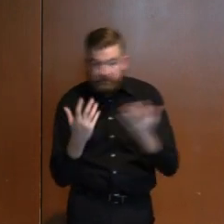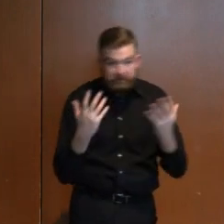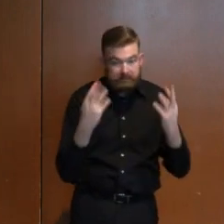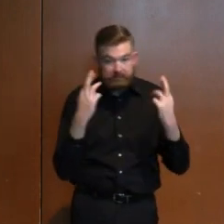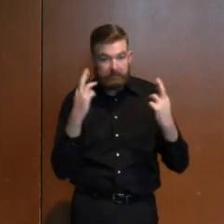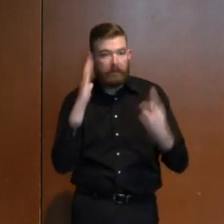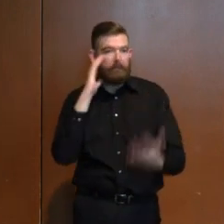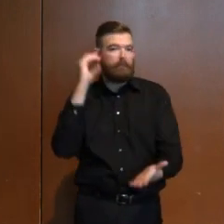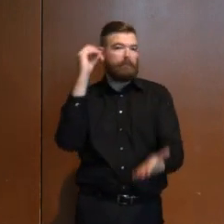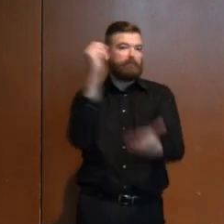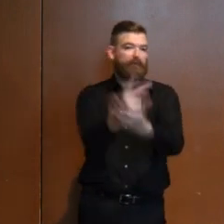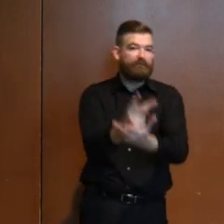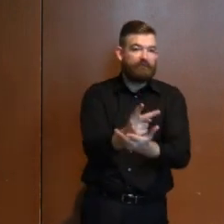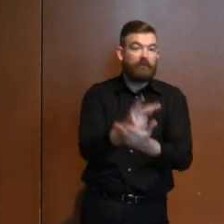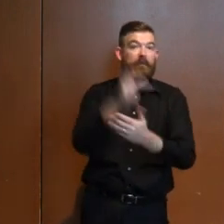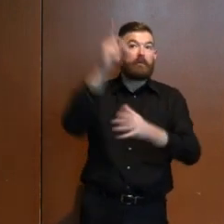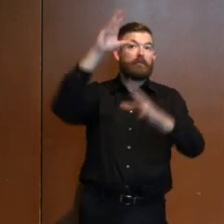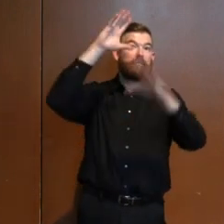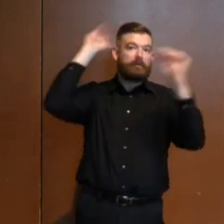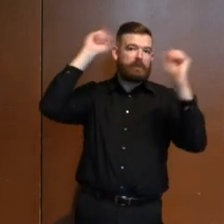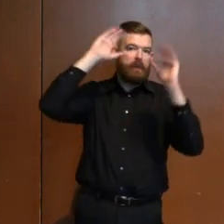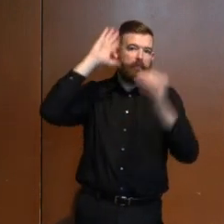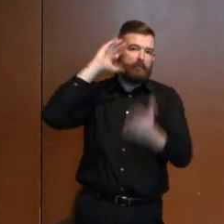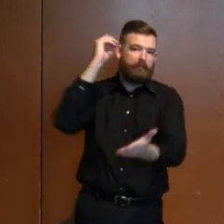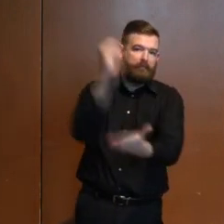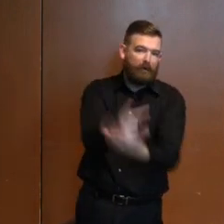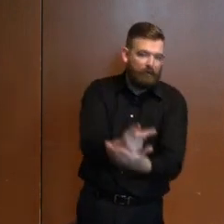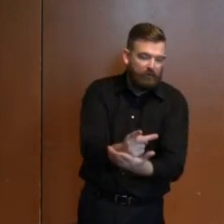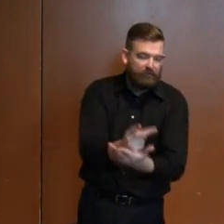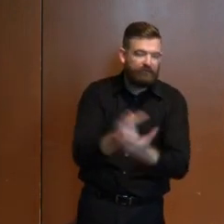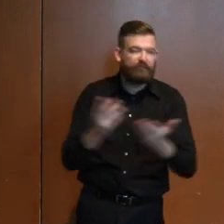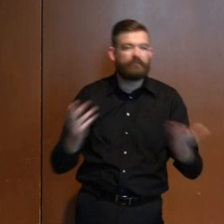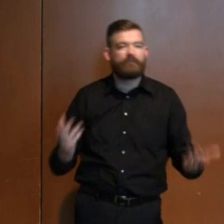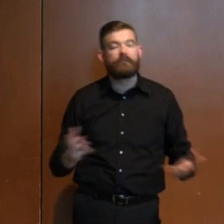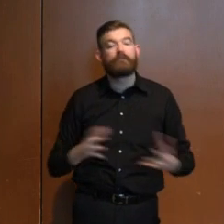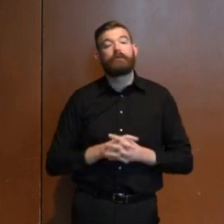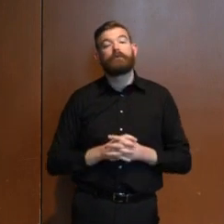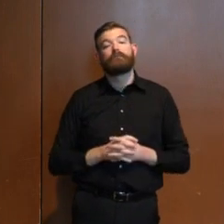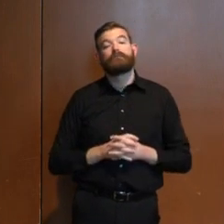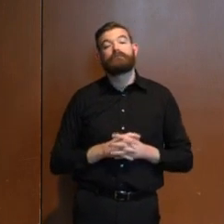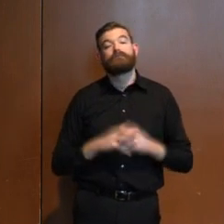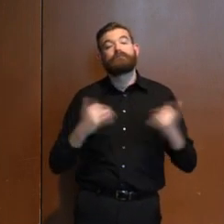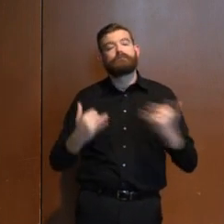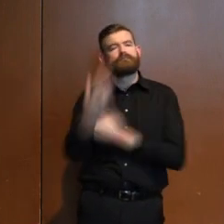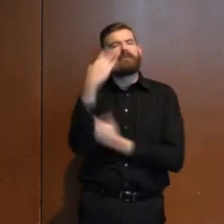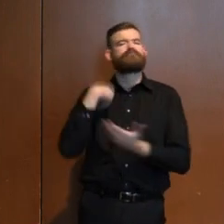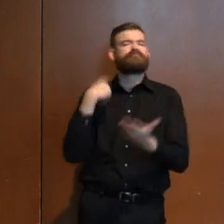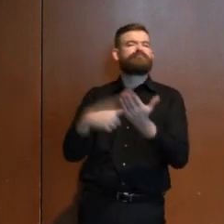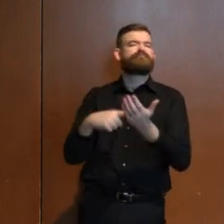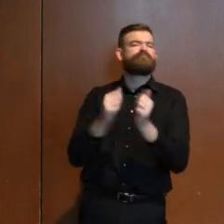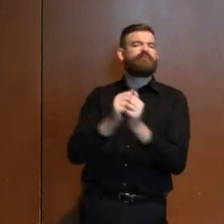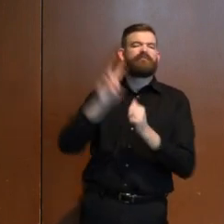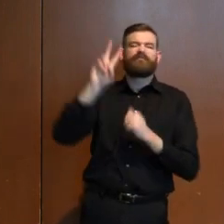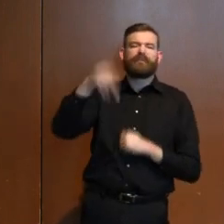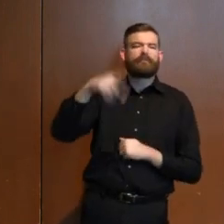GOD WILLING IT WILL GET THROUGH BOTH CHAMBERS AND BE SIGNED BY THE PRESIDENT BECAUSE GOD KNOWS WE NEED IT. I HAD A GOOD CONVERSATION WITH